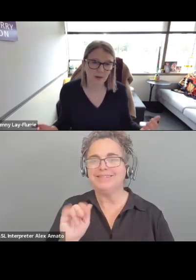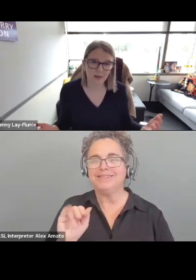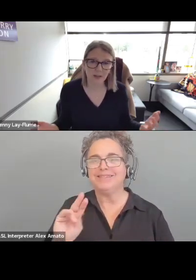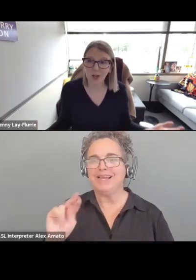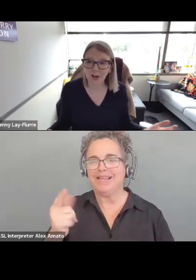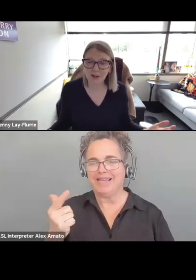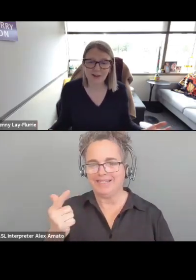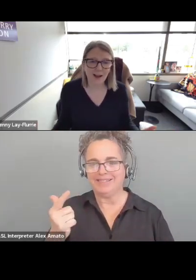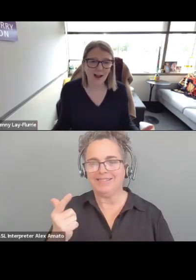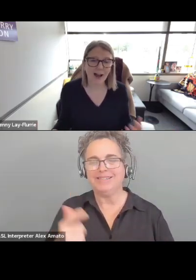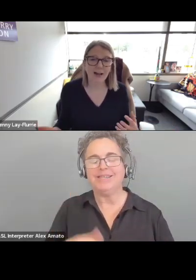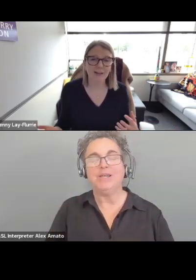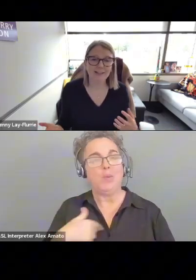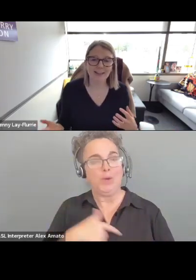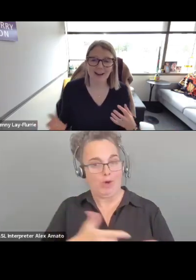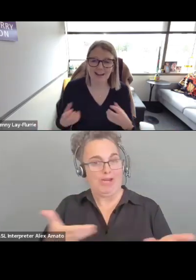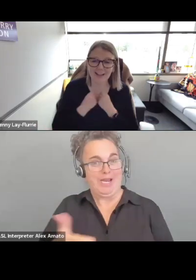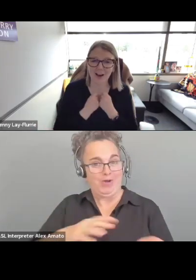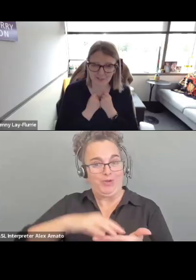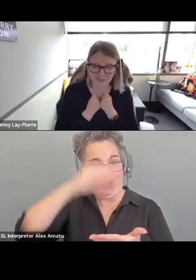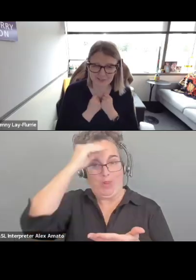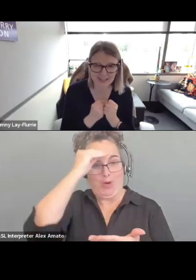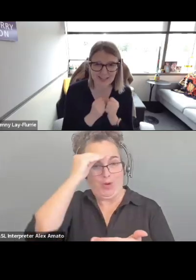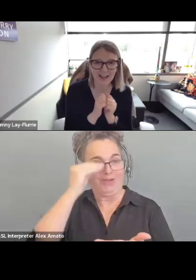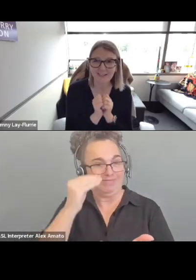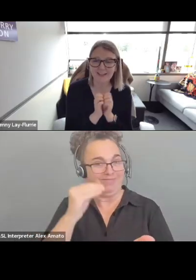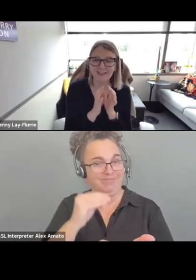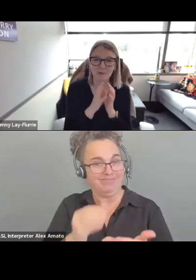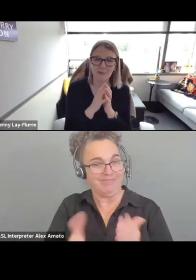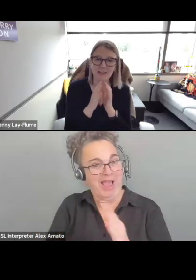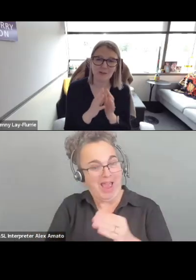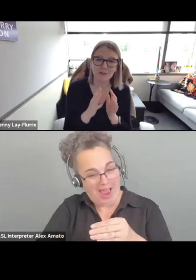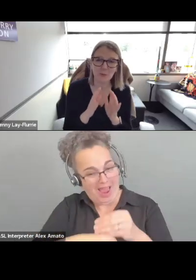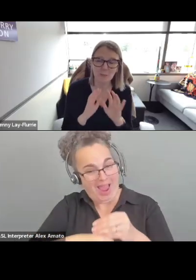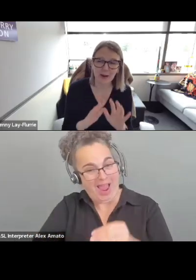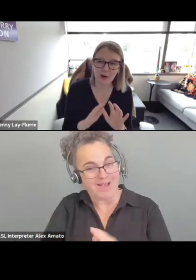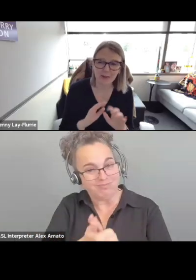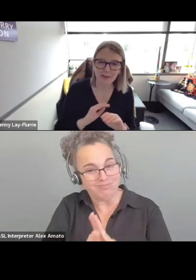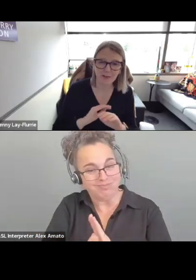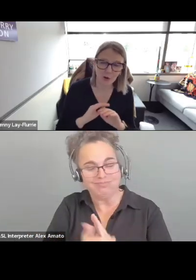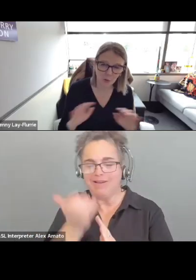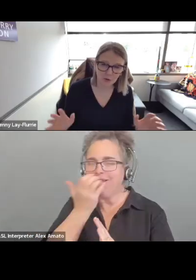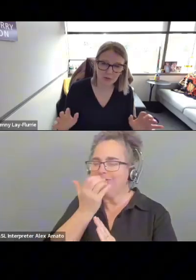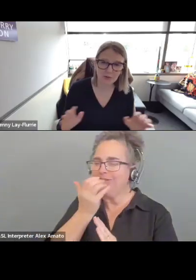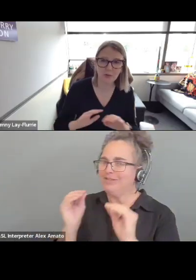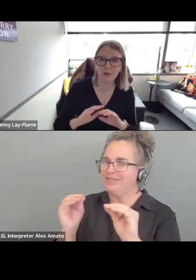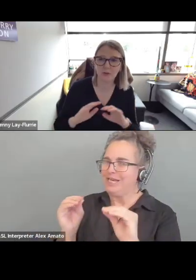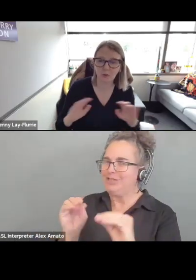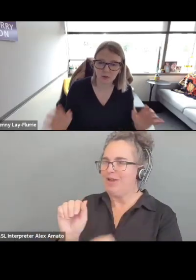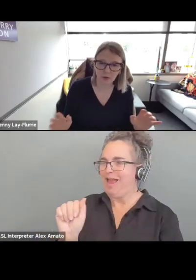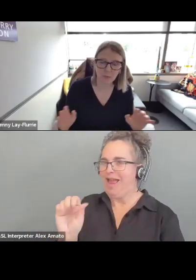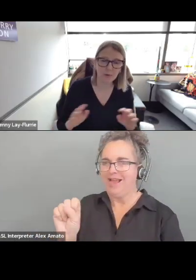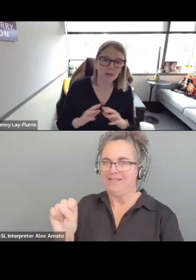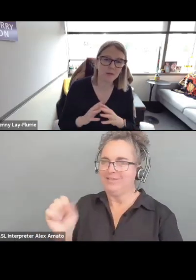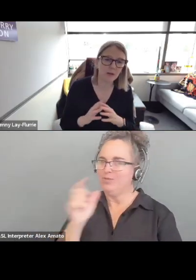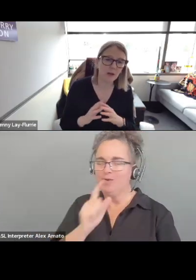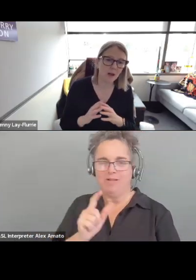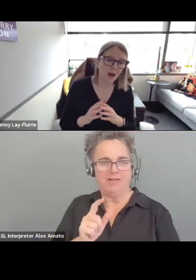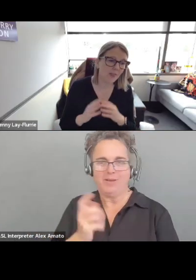We're here to learn and I love teach access and what they do to empower this across industries, across companies.